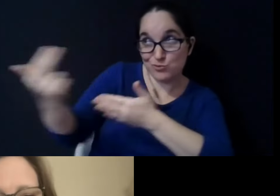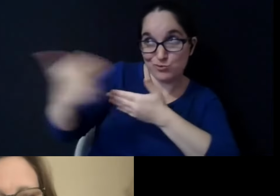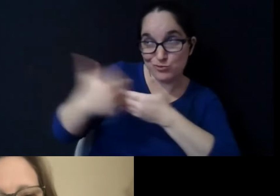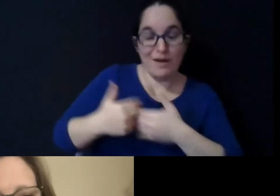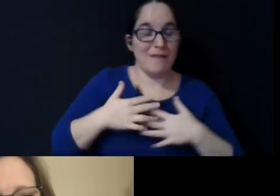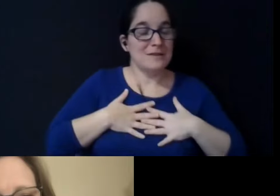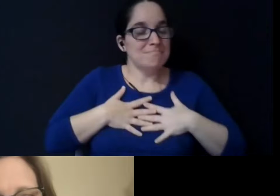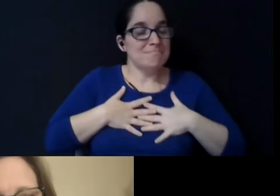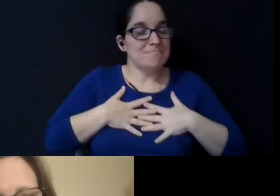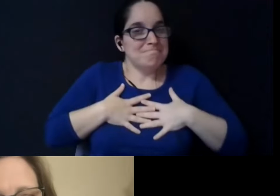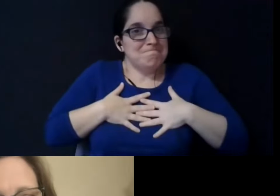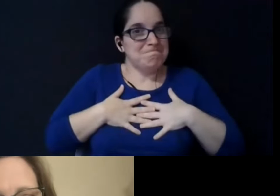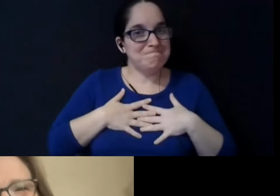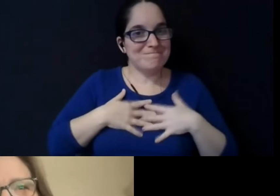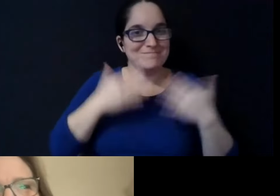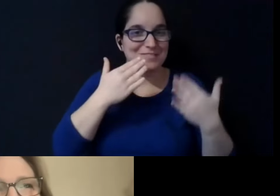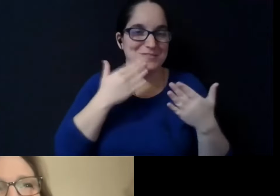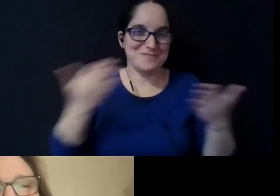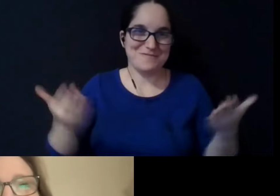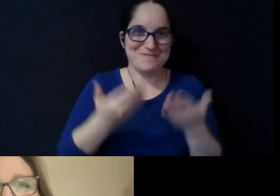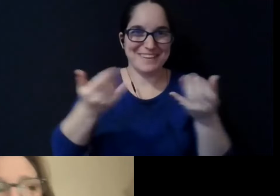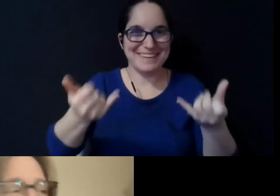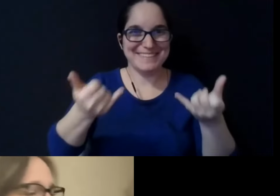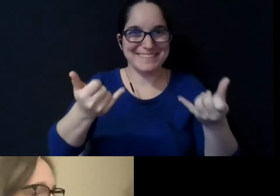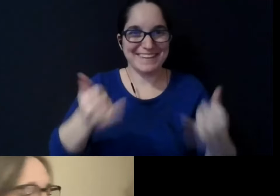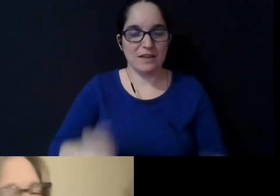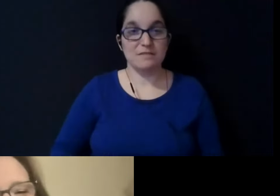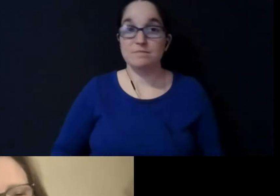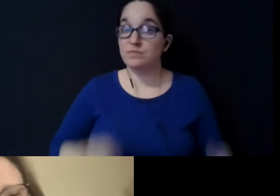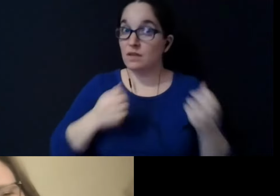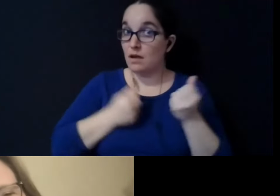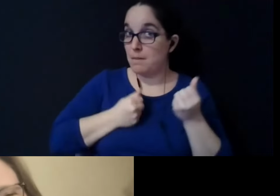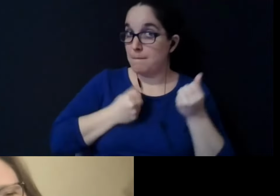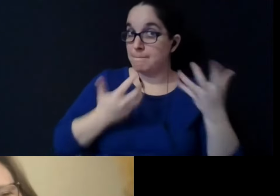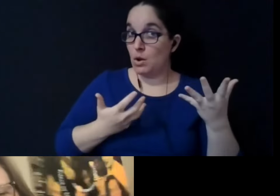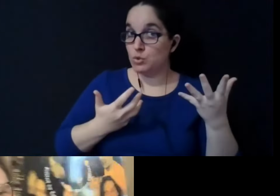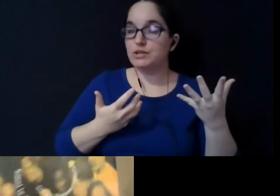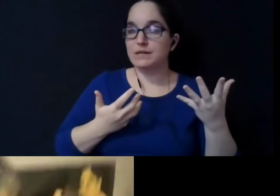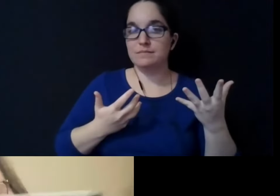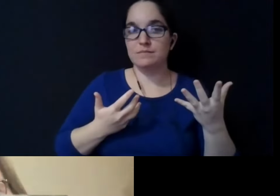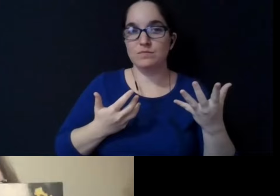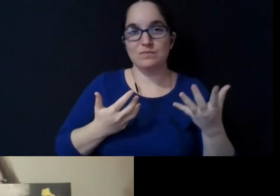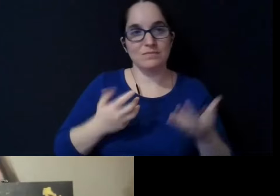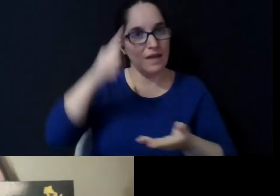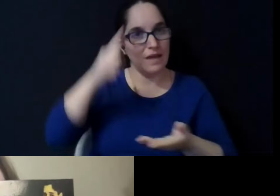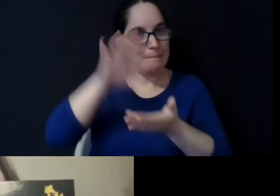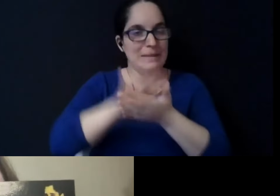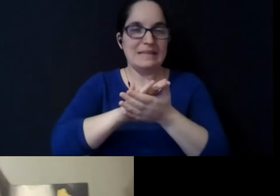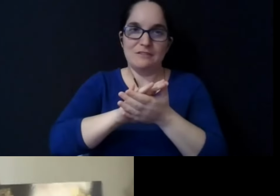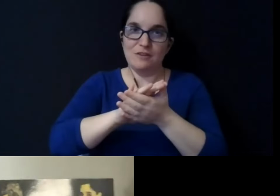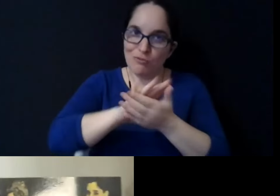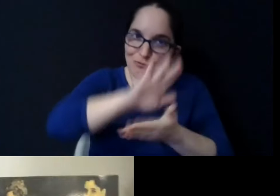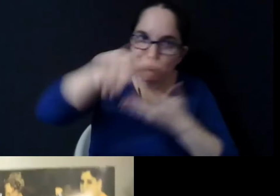for to have you here with me. So, poetry for me—I believe in a poetry for the people. I'm inspired